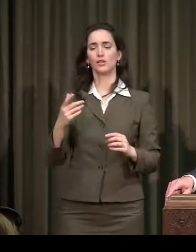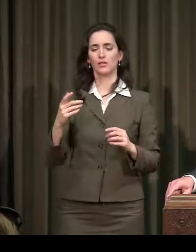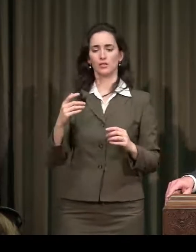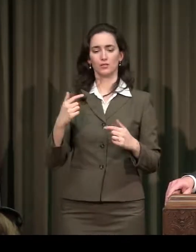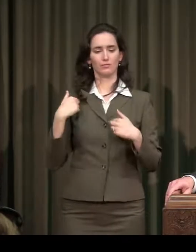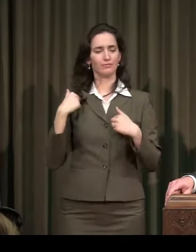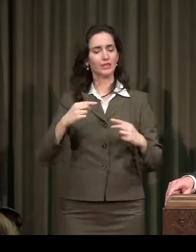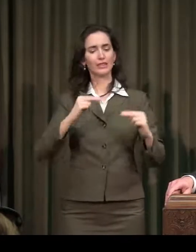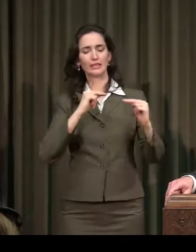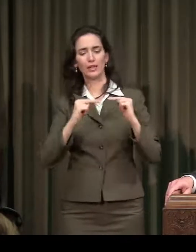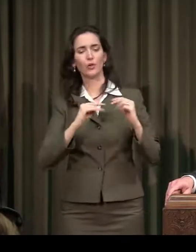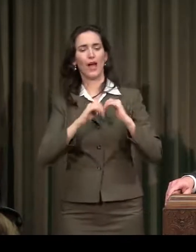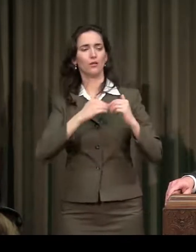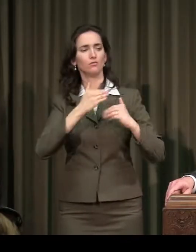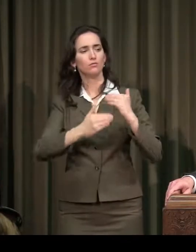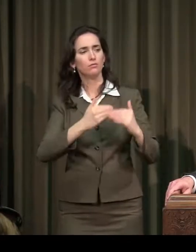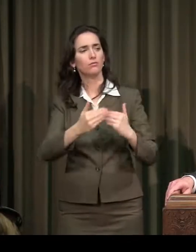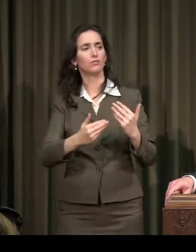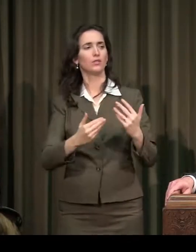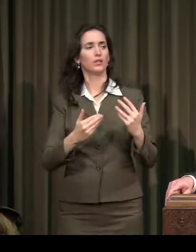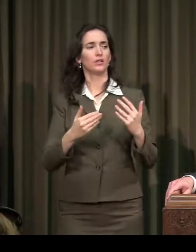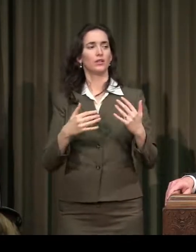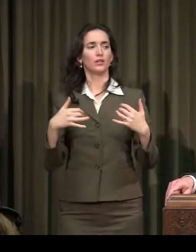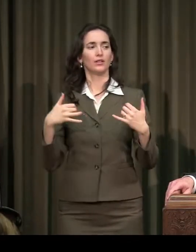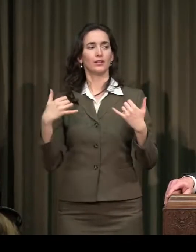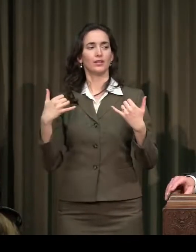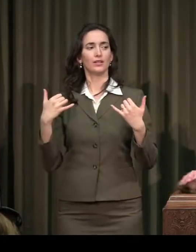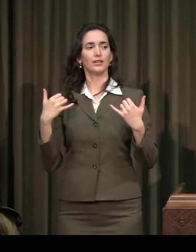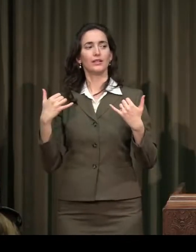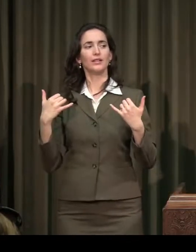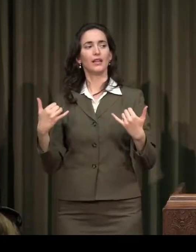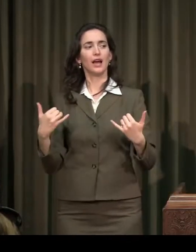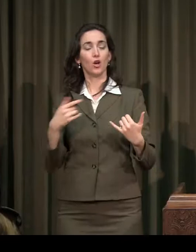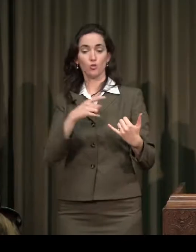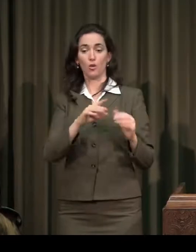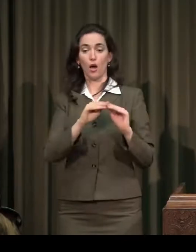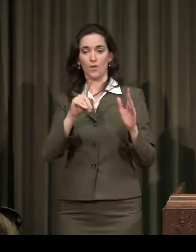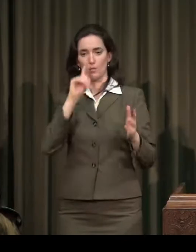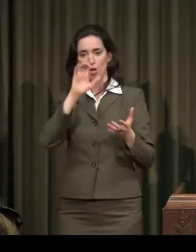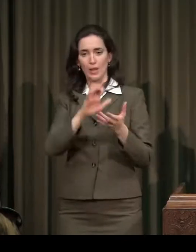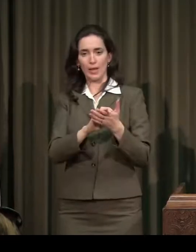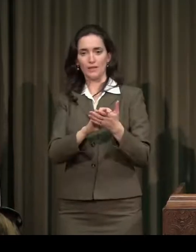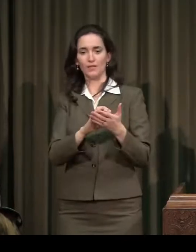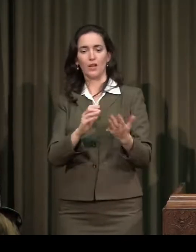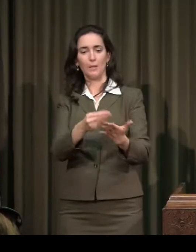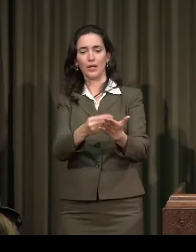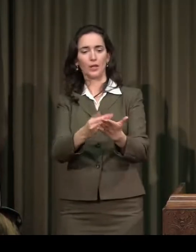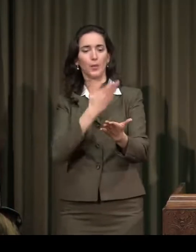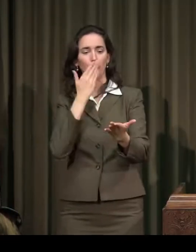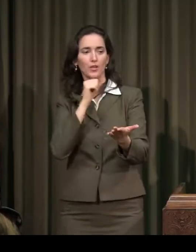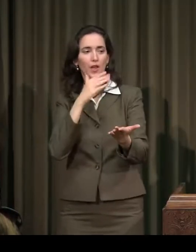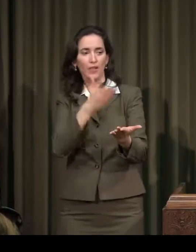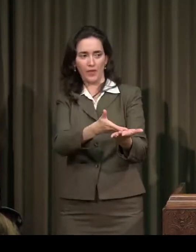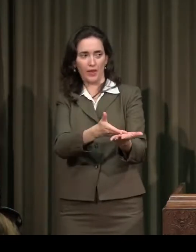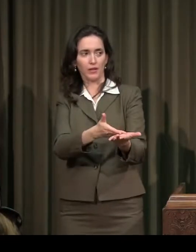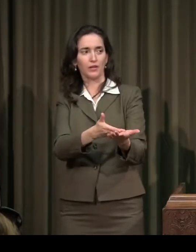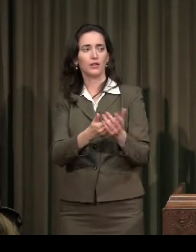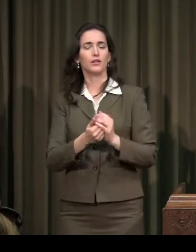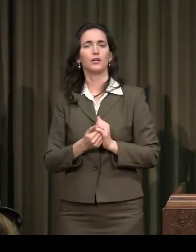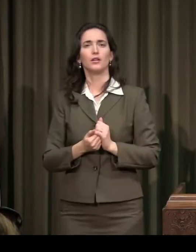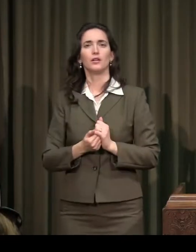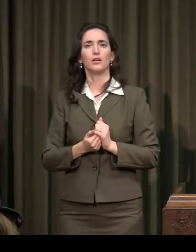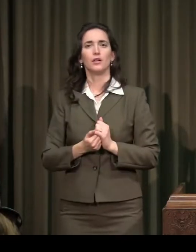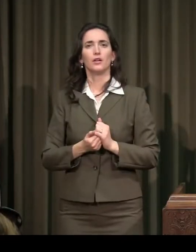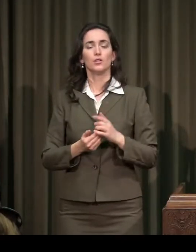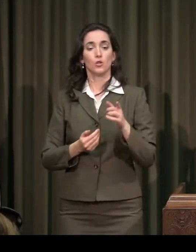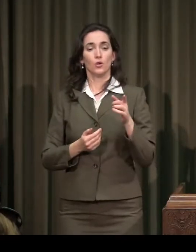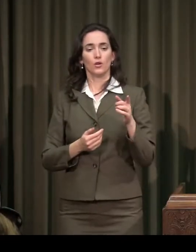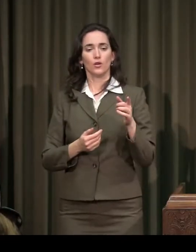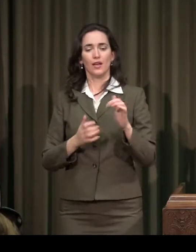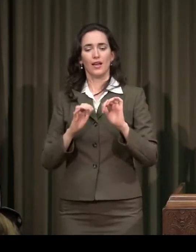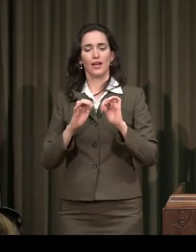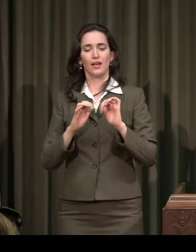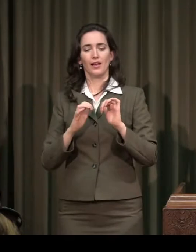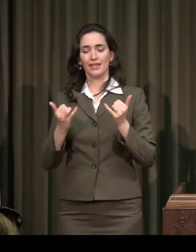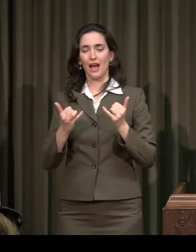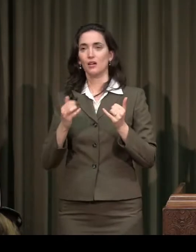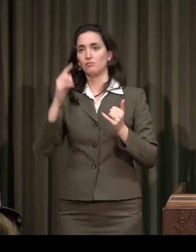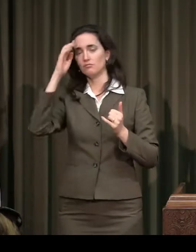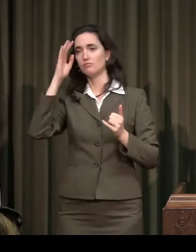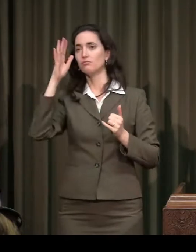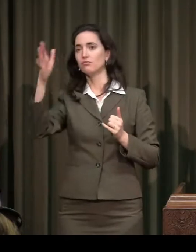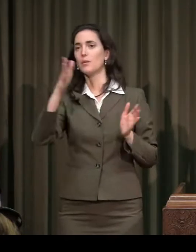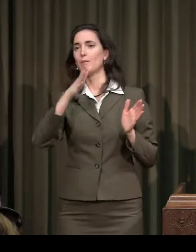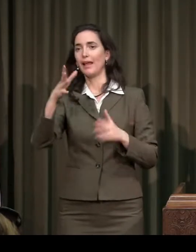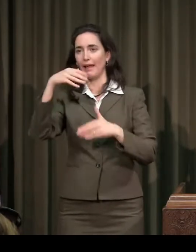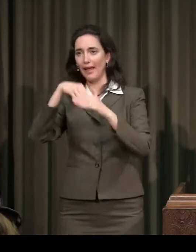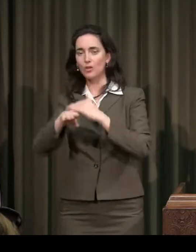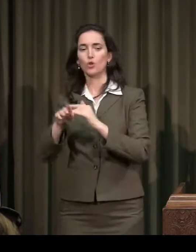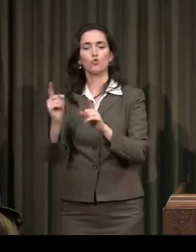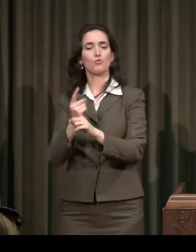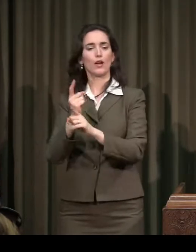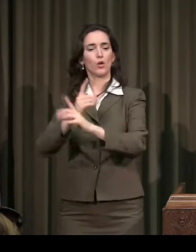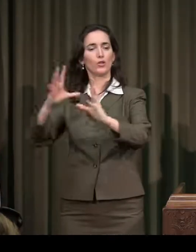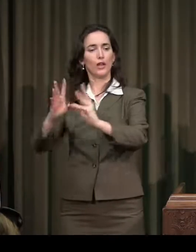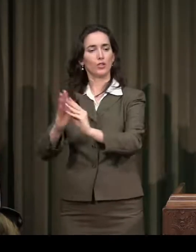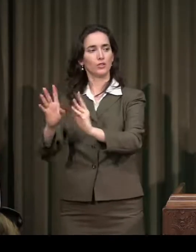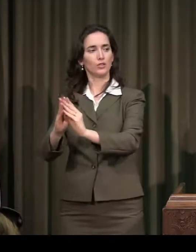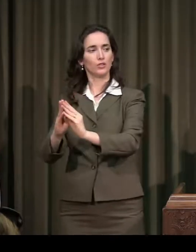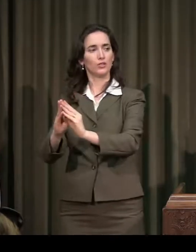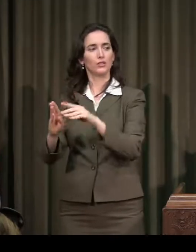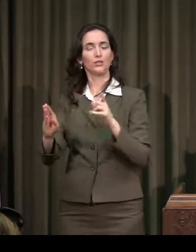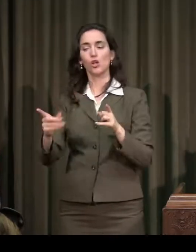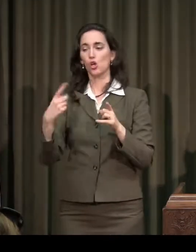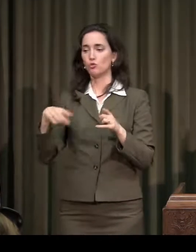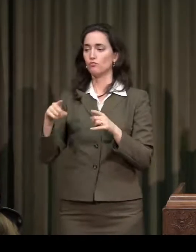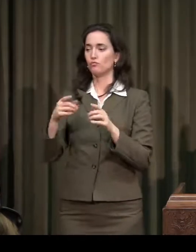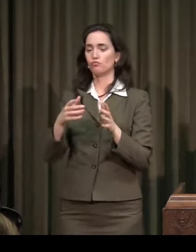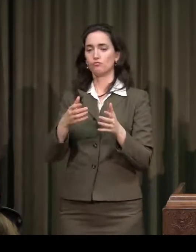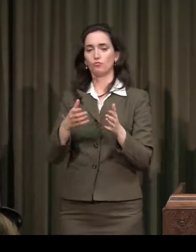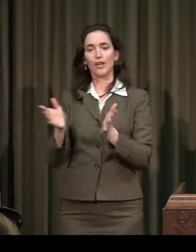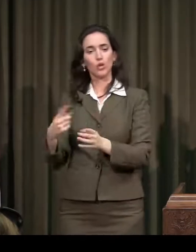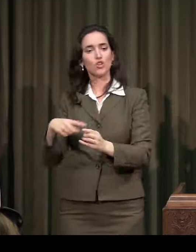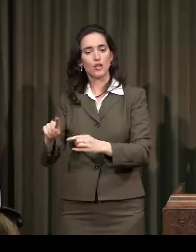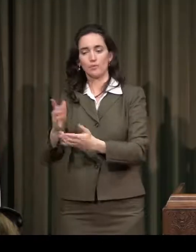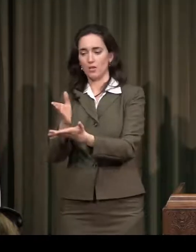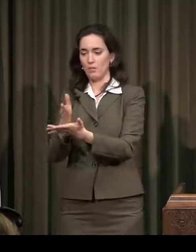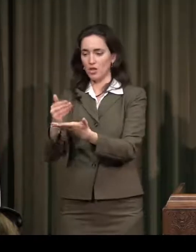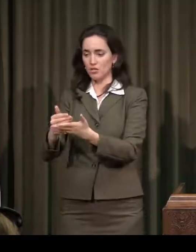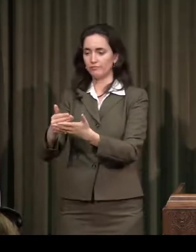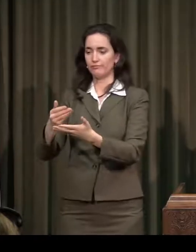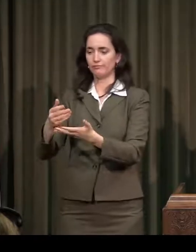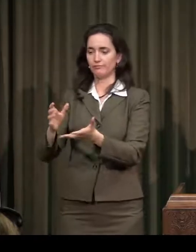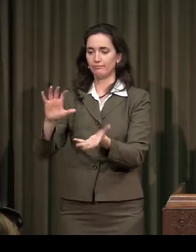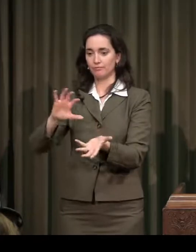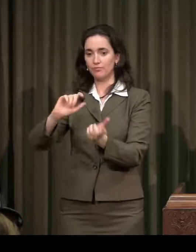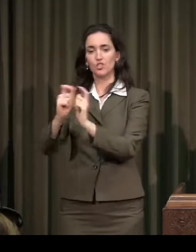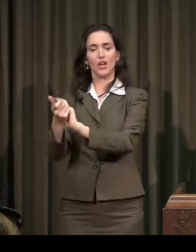well the budget that in and permanent